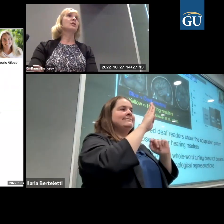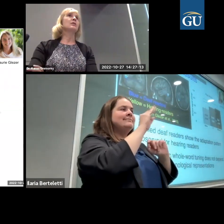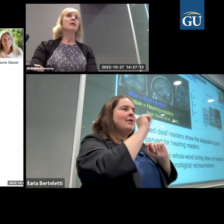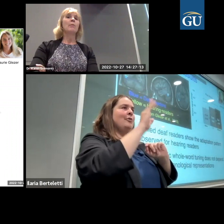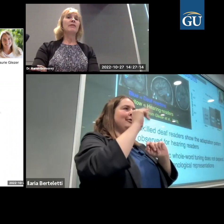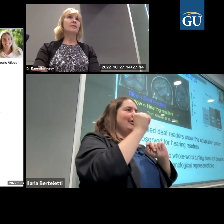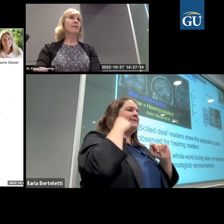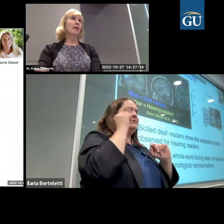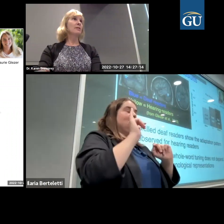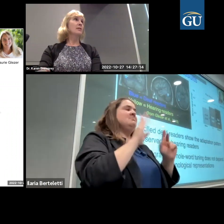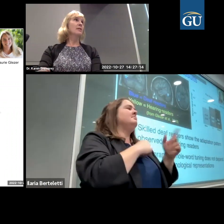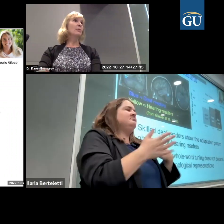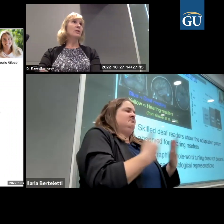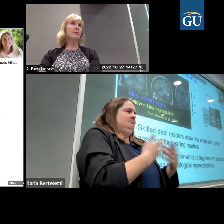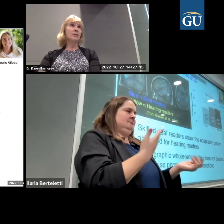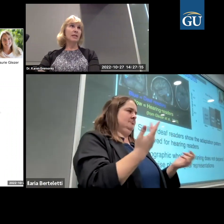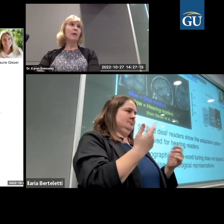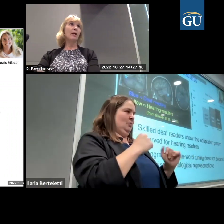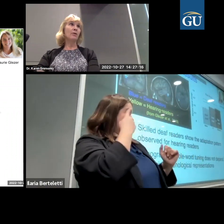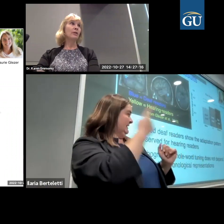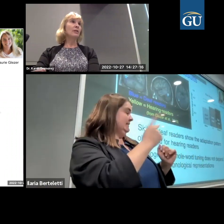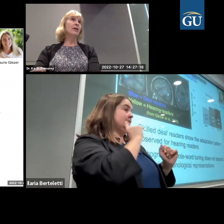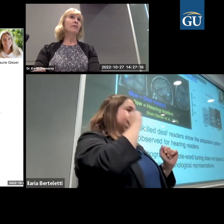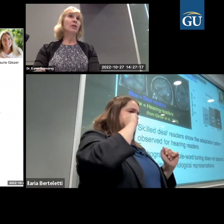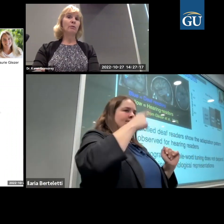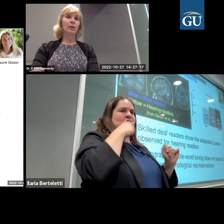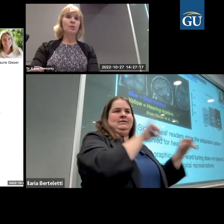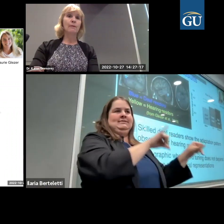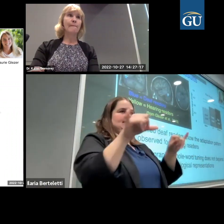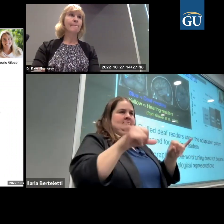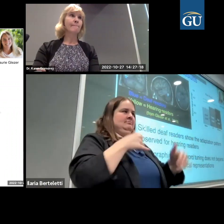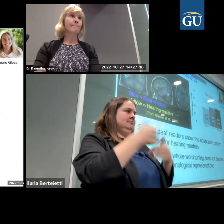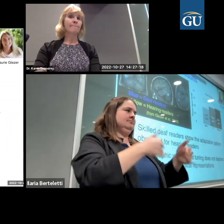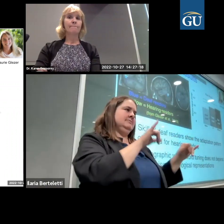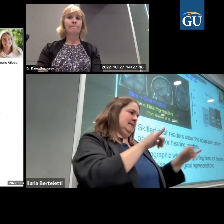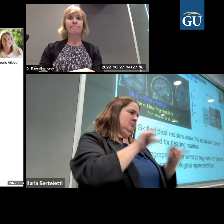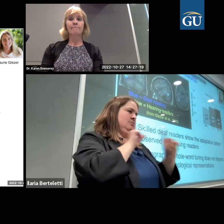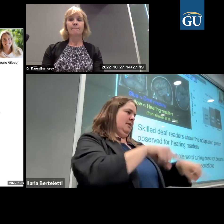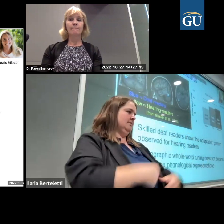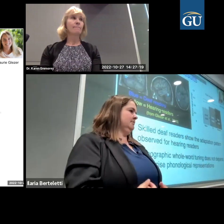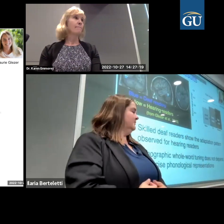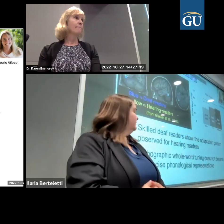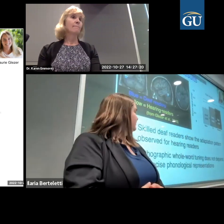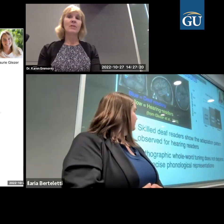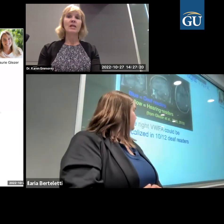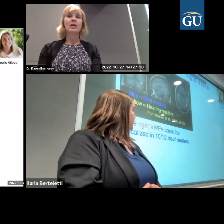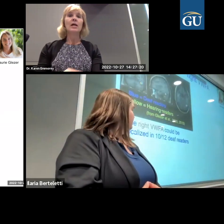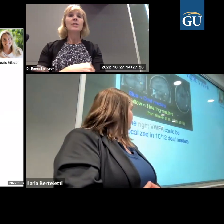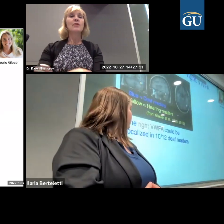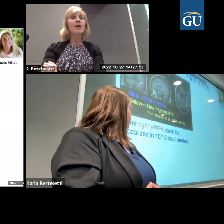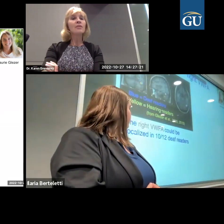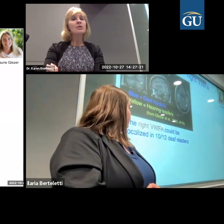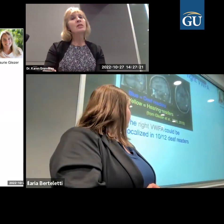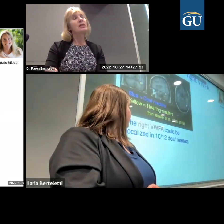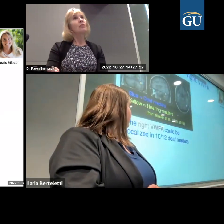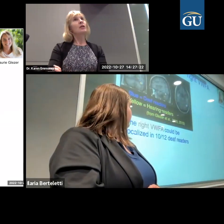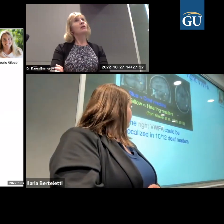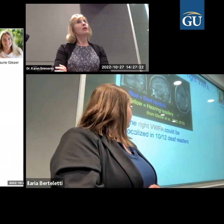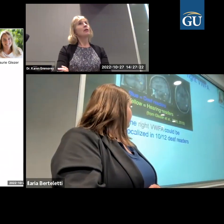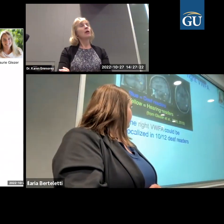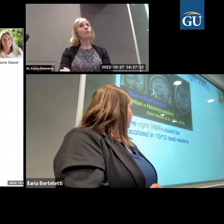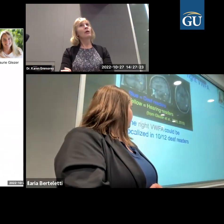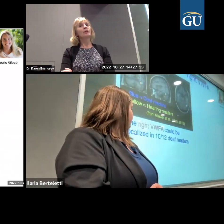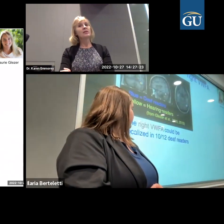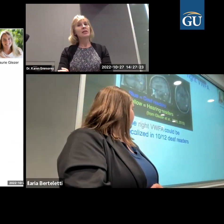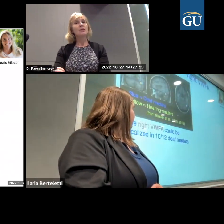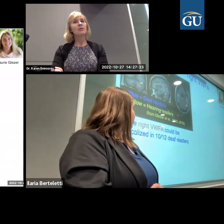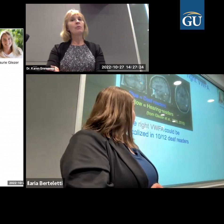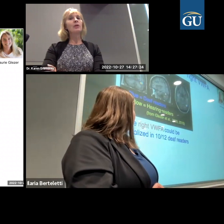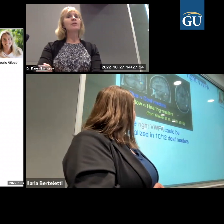we're able to see was when we looked in the right hemisphere. We were able to identify the right visual work from area in the majority, ten out of twelve of the participants.